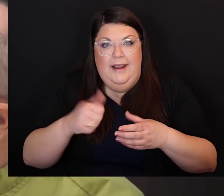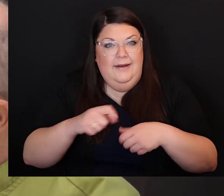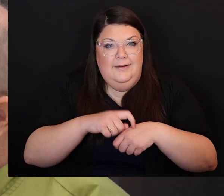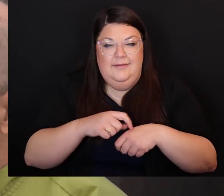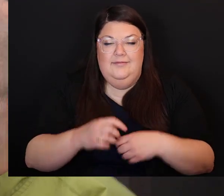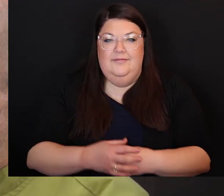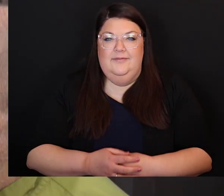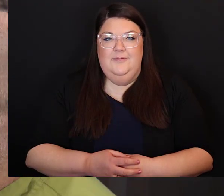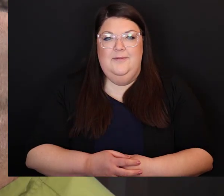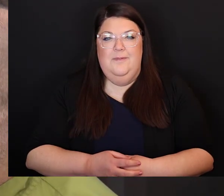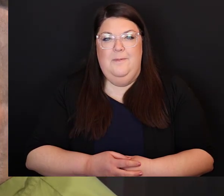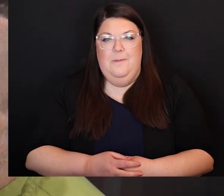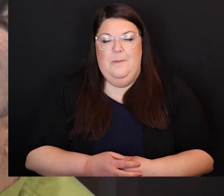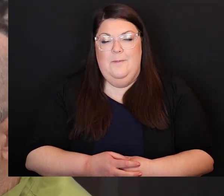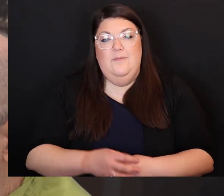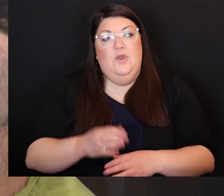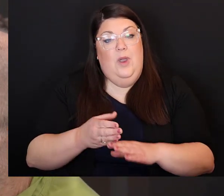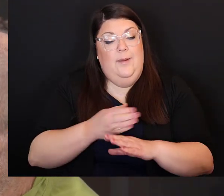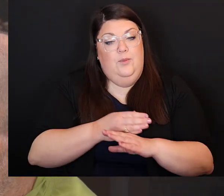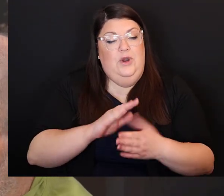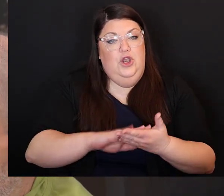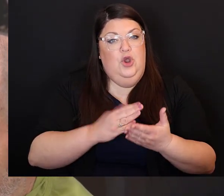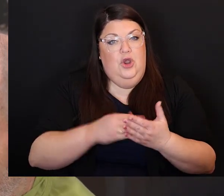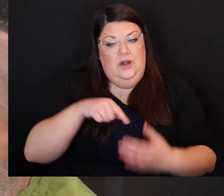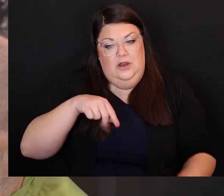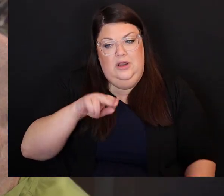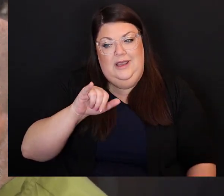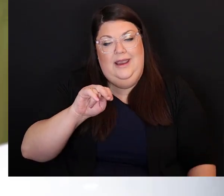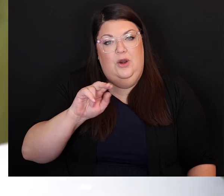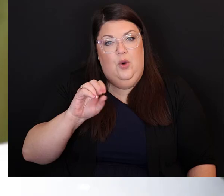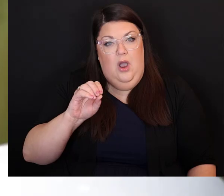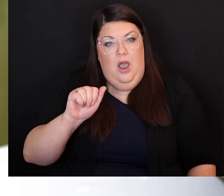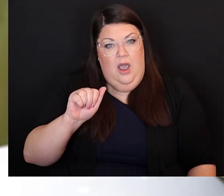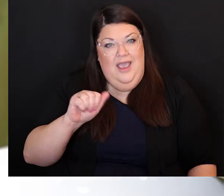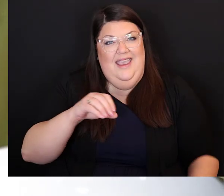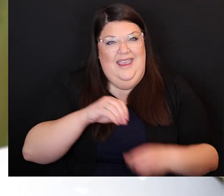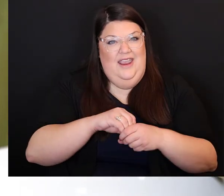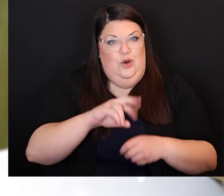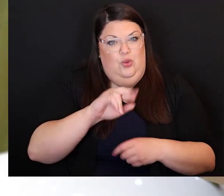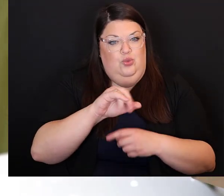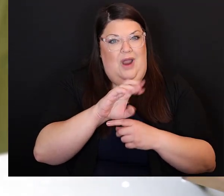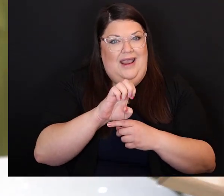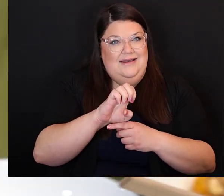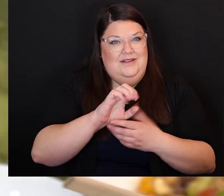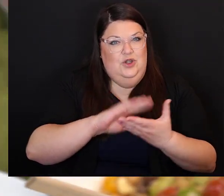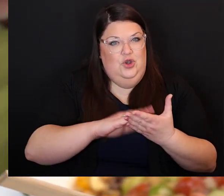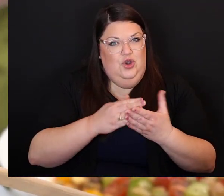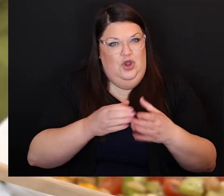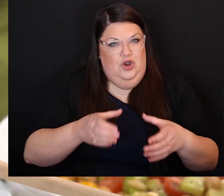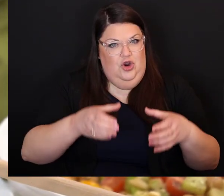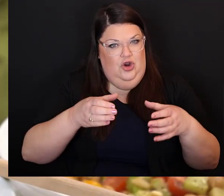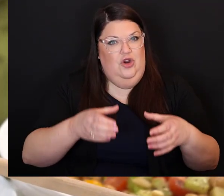So, I precooked my quinoa in a rice cooker, which is great 'cause this is, I did 2:1 of quinoa,